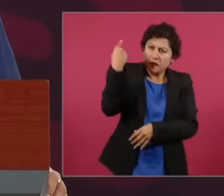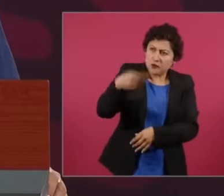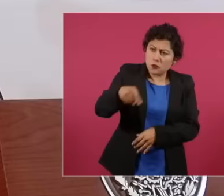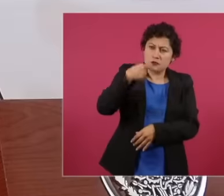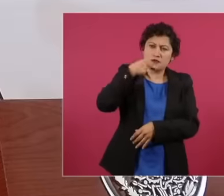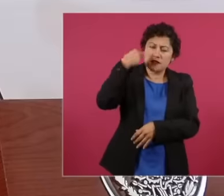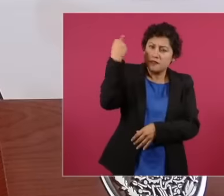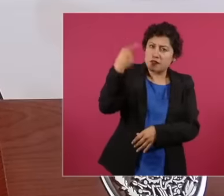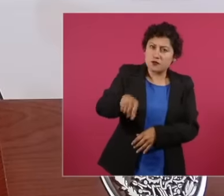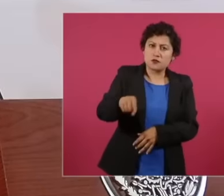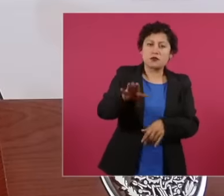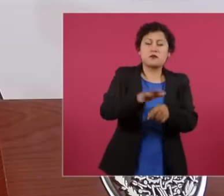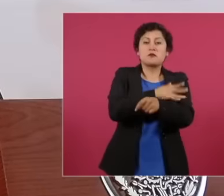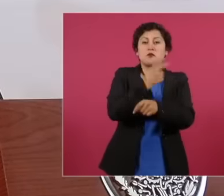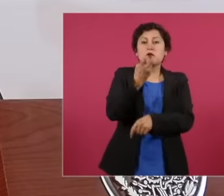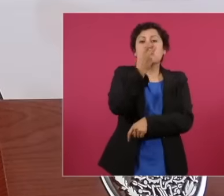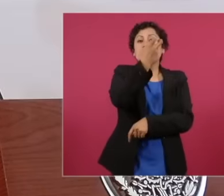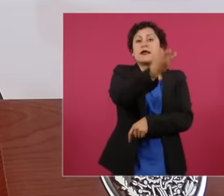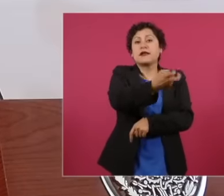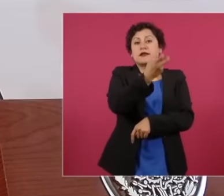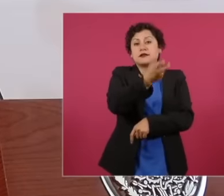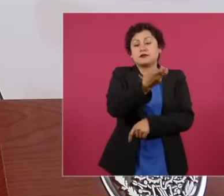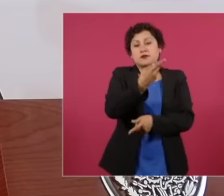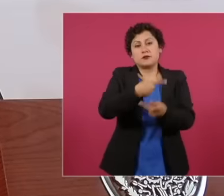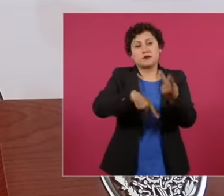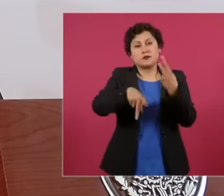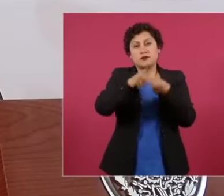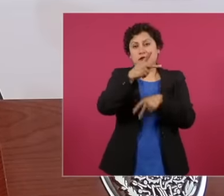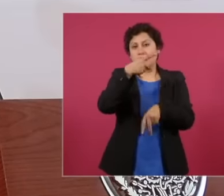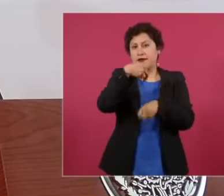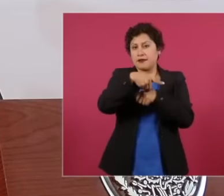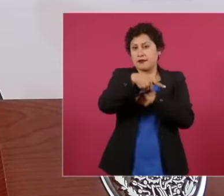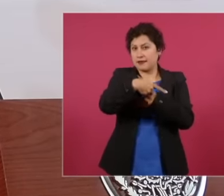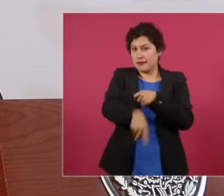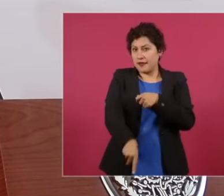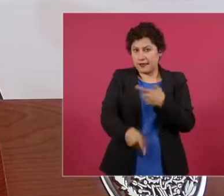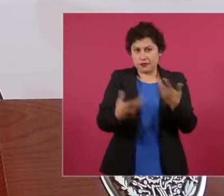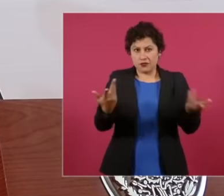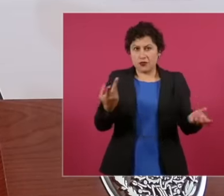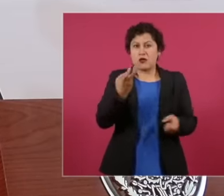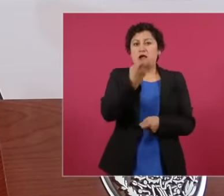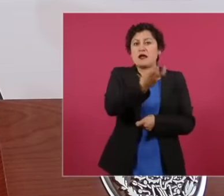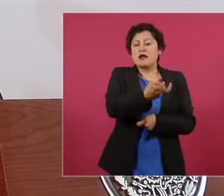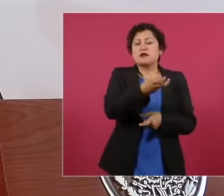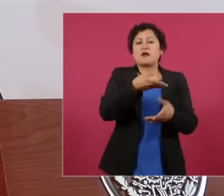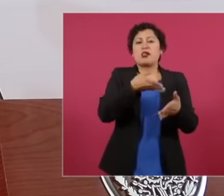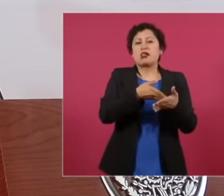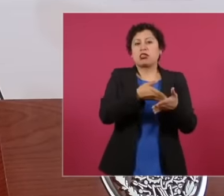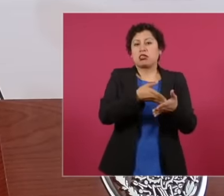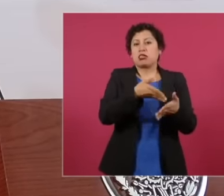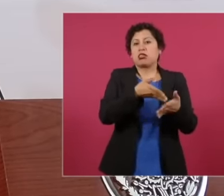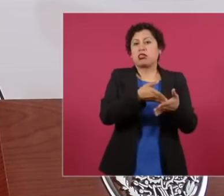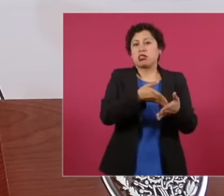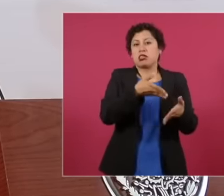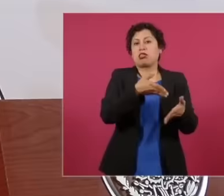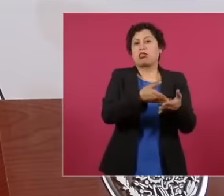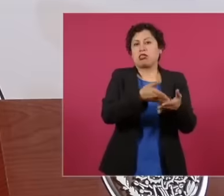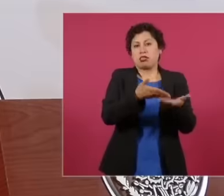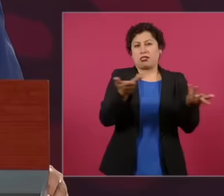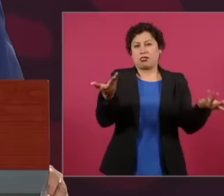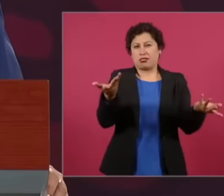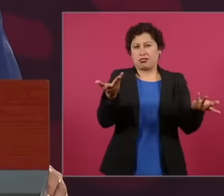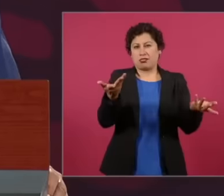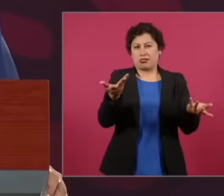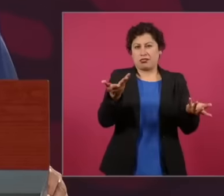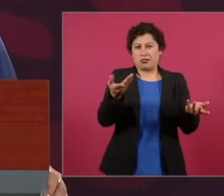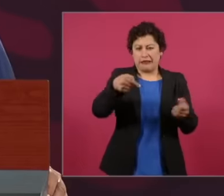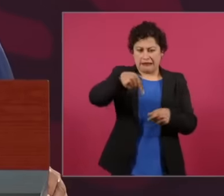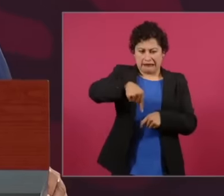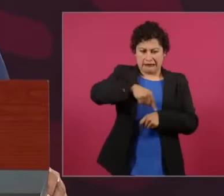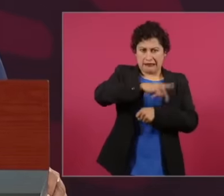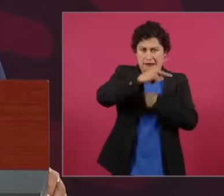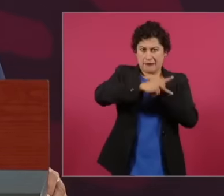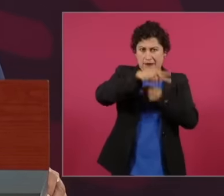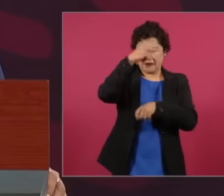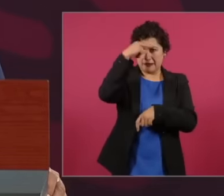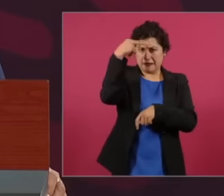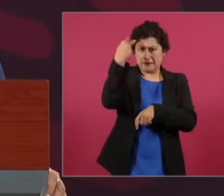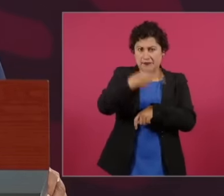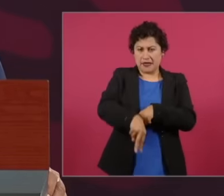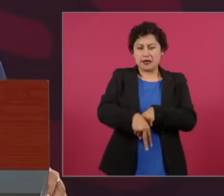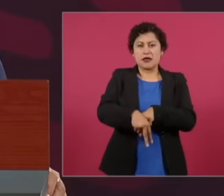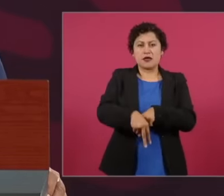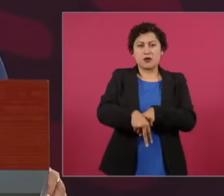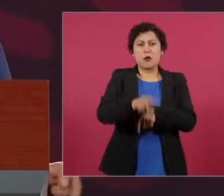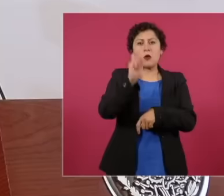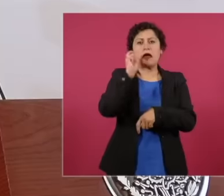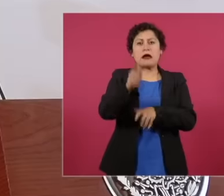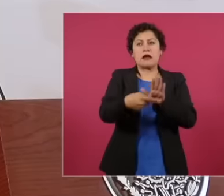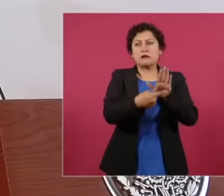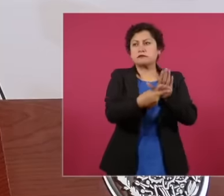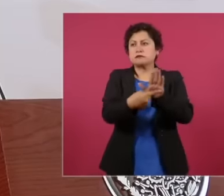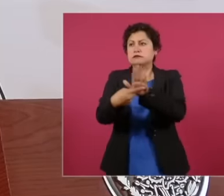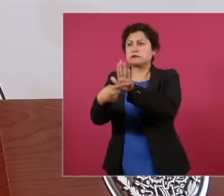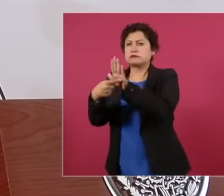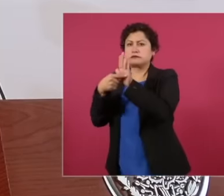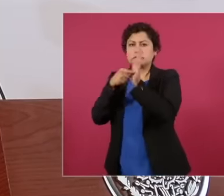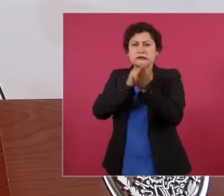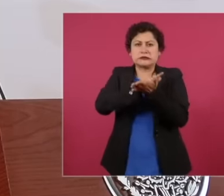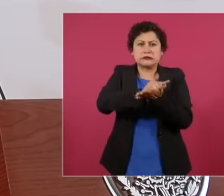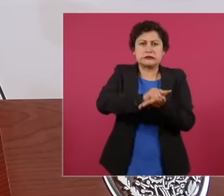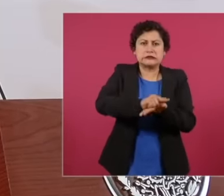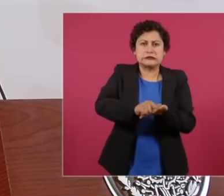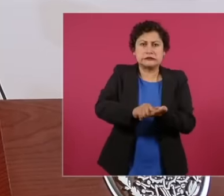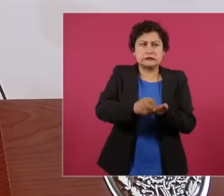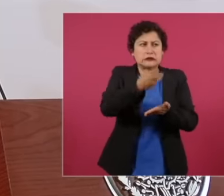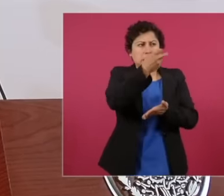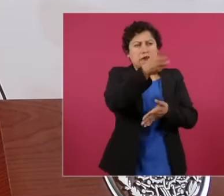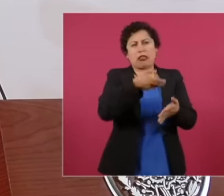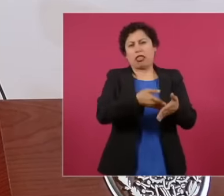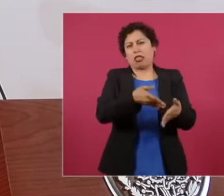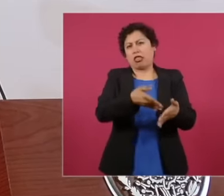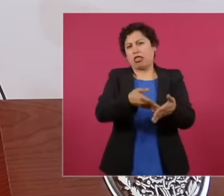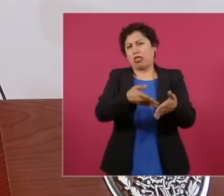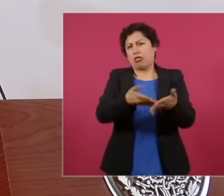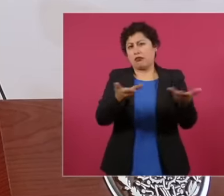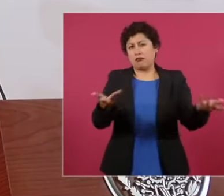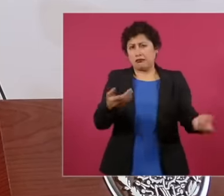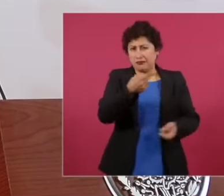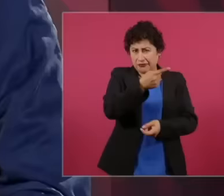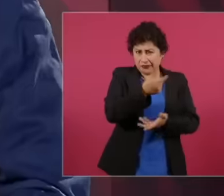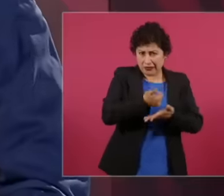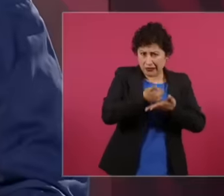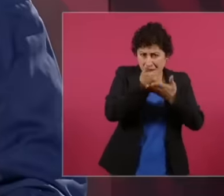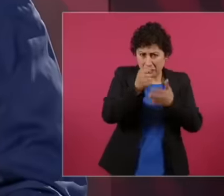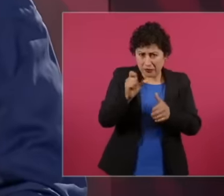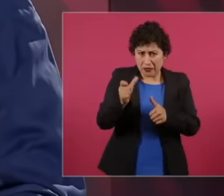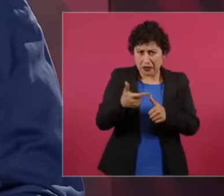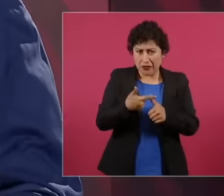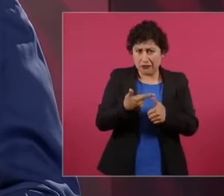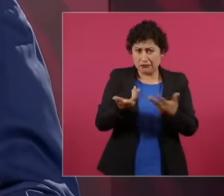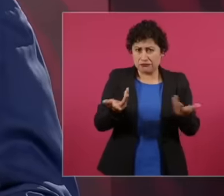hindrance prevent the public life of the country from being purified They do not contribute to fighting corruption